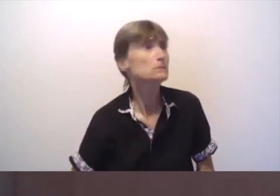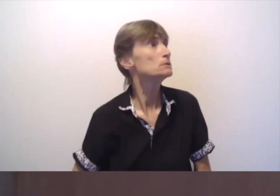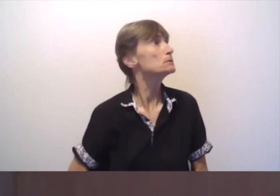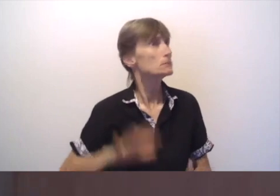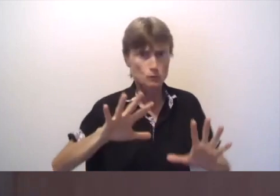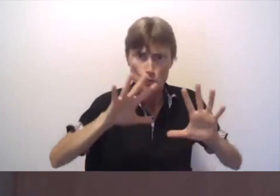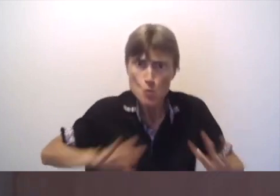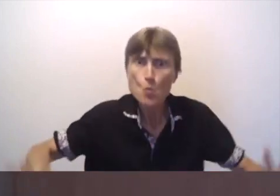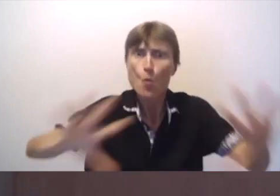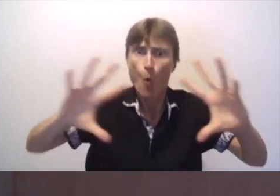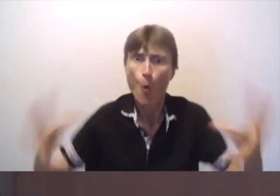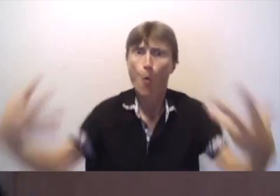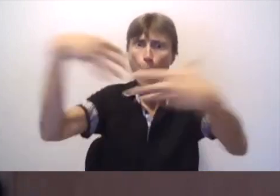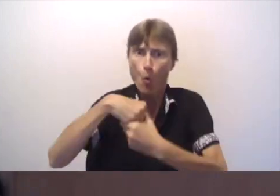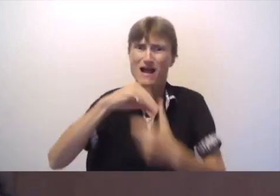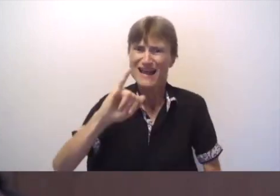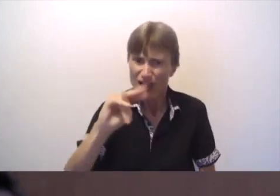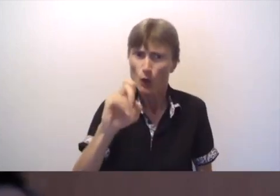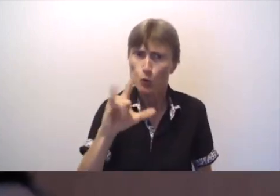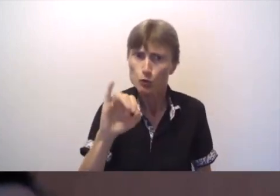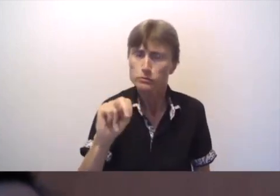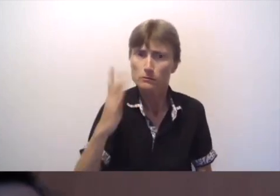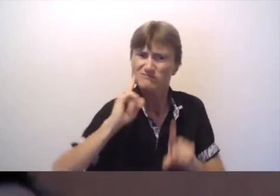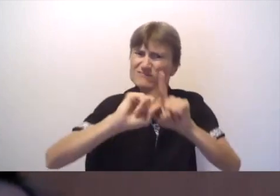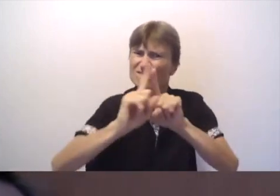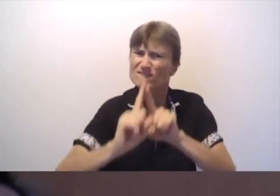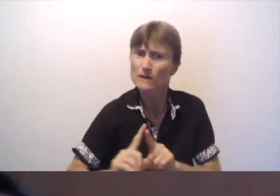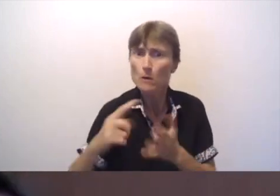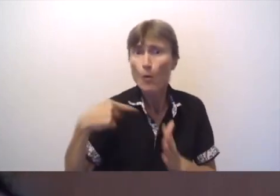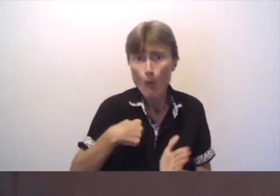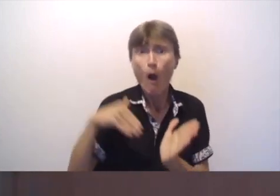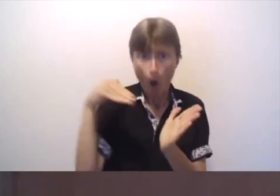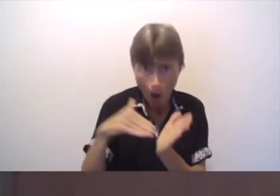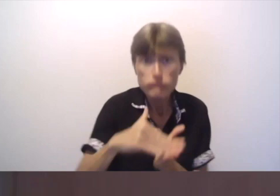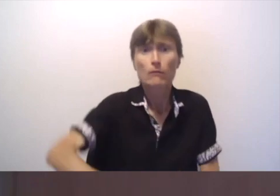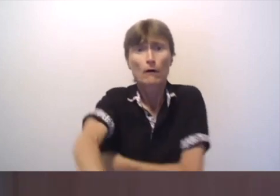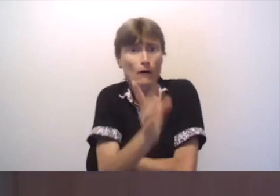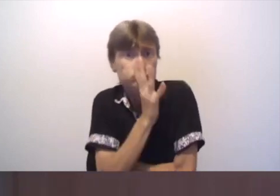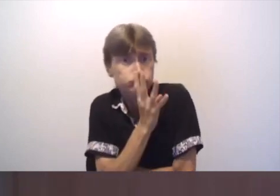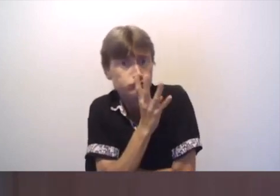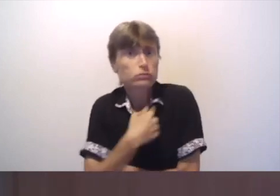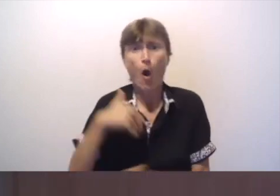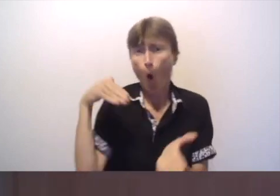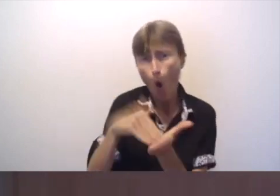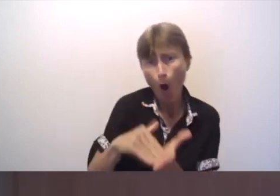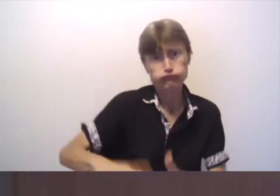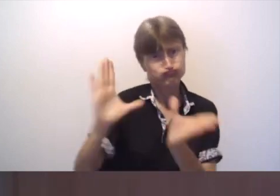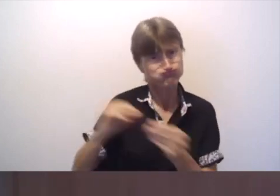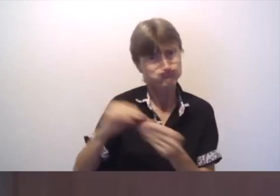let's learn uh and build some of our own knowledge it's really important that we understand how diversity and inclusion